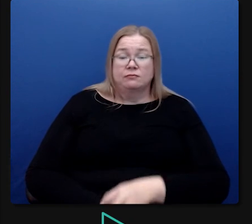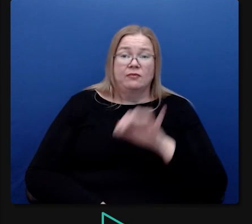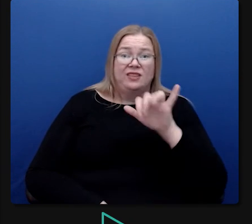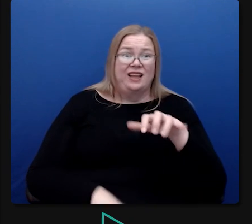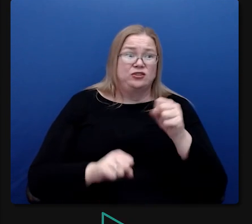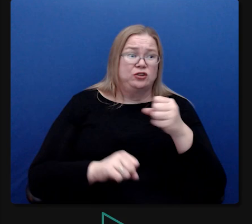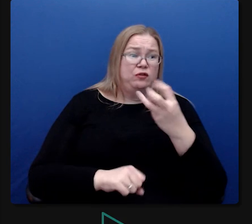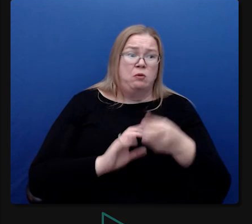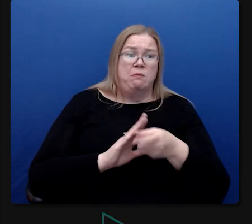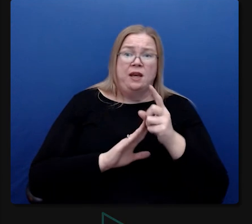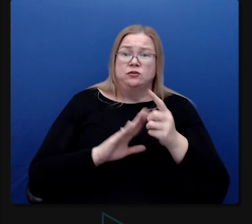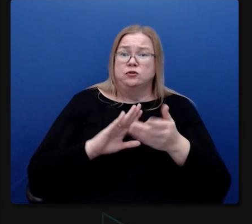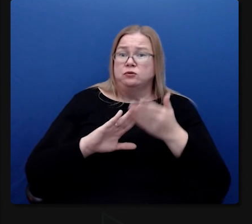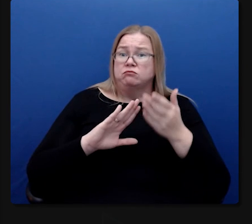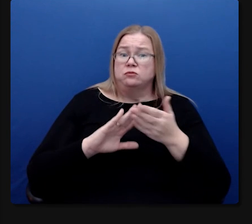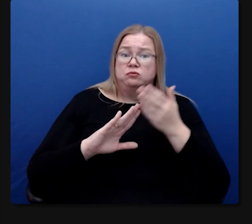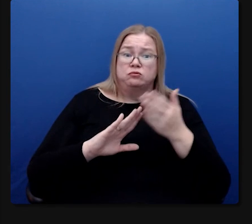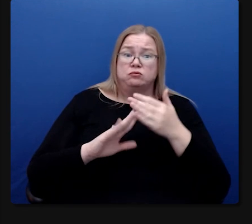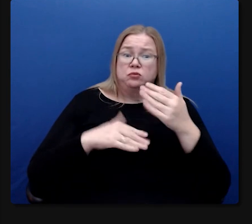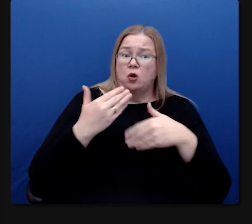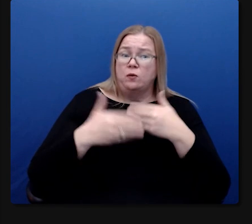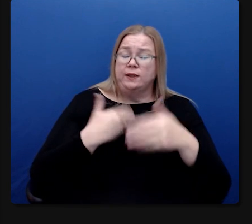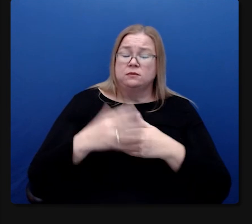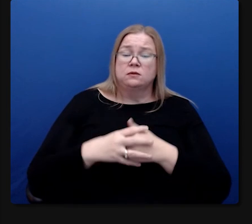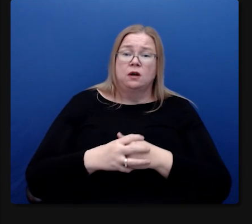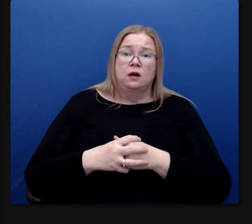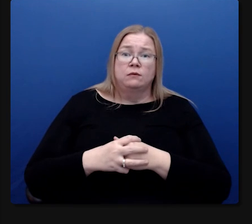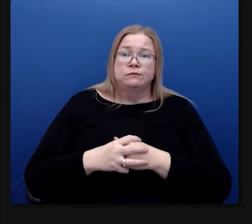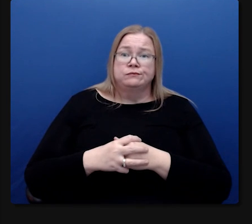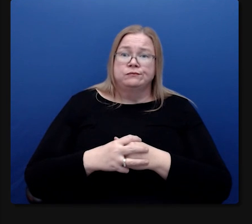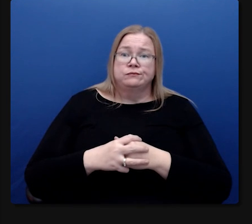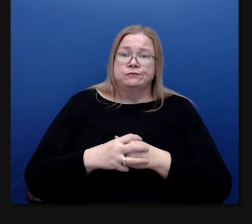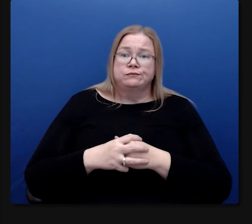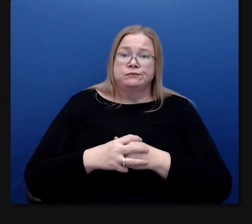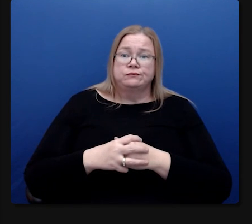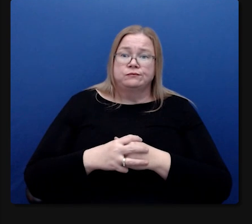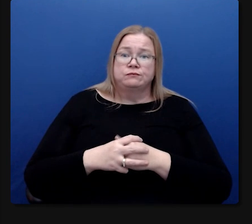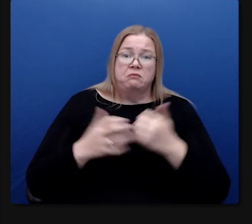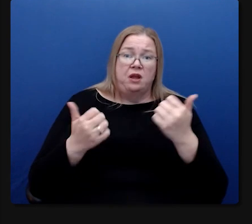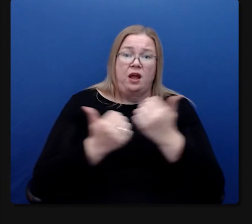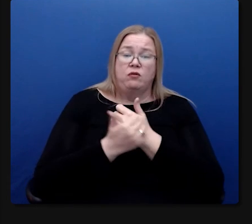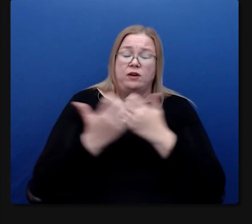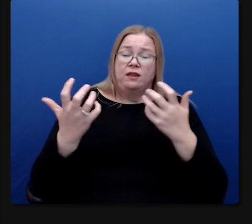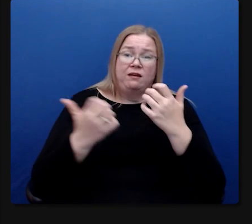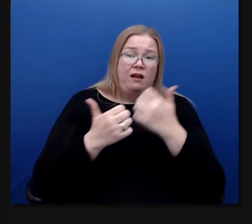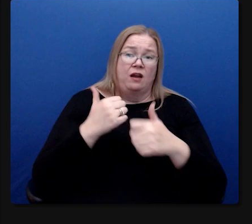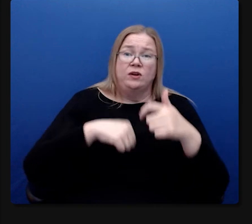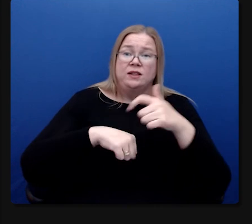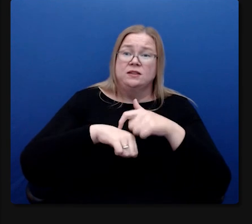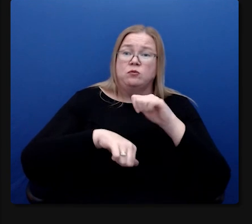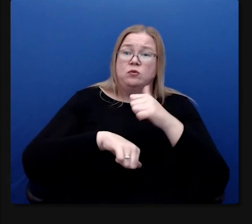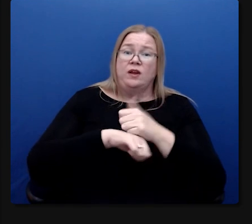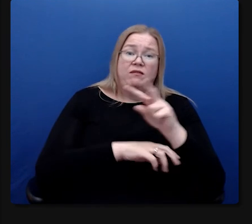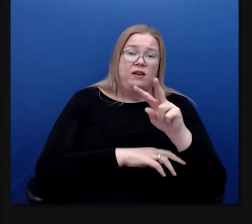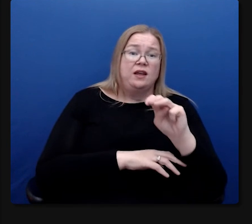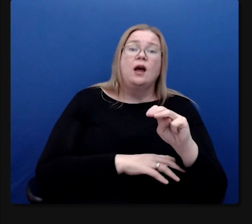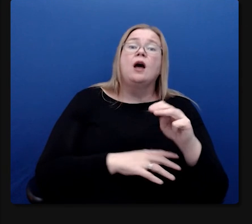And yeah, this only took a few minutes to get going. And everything, every time you create one of these VMs